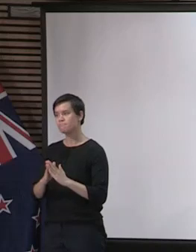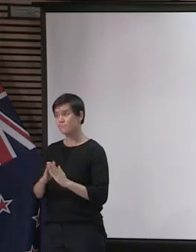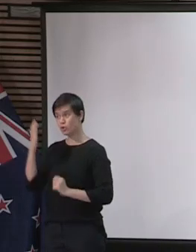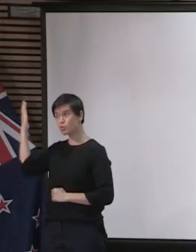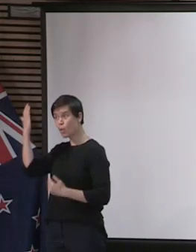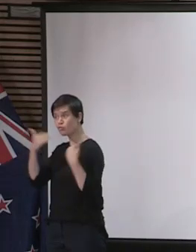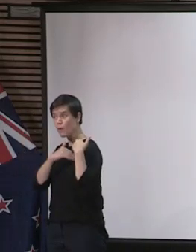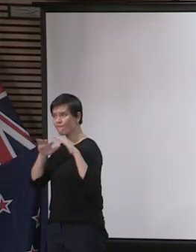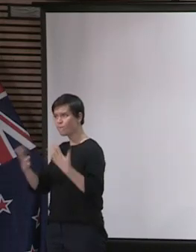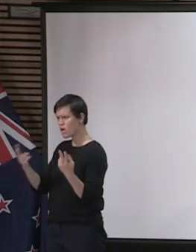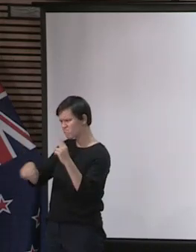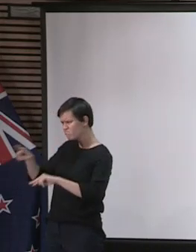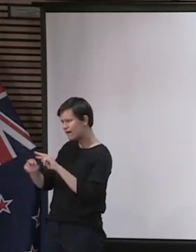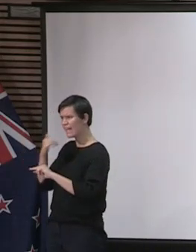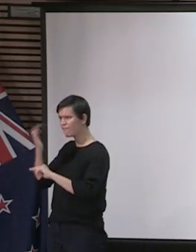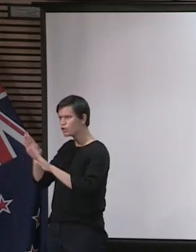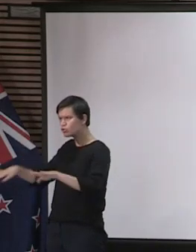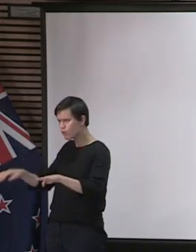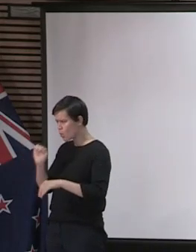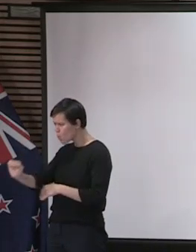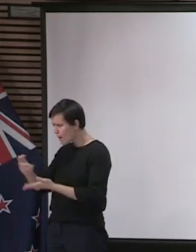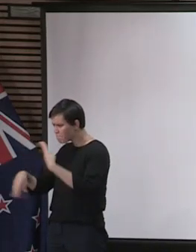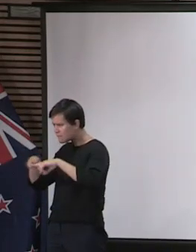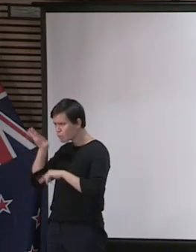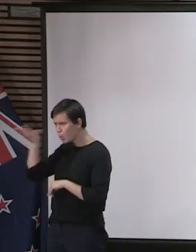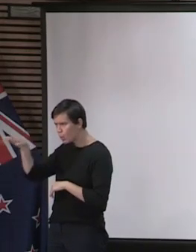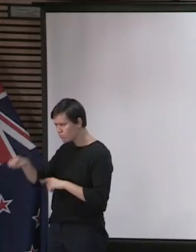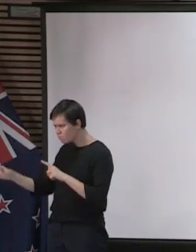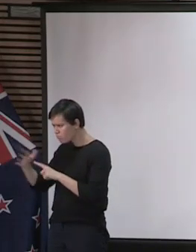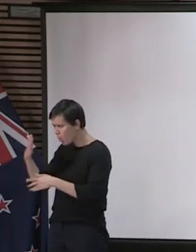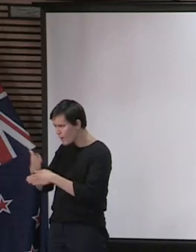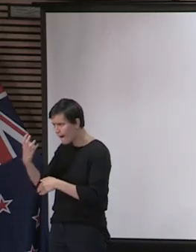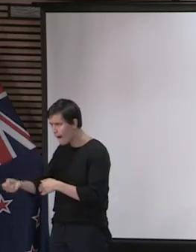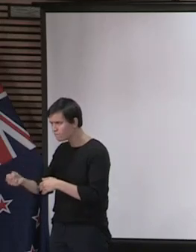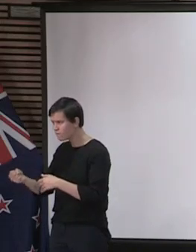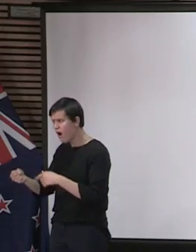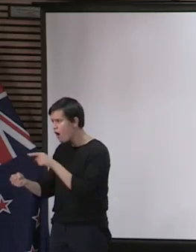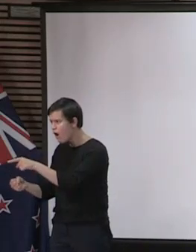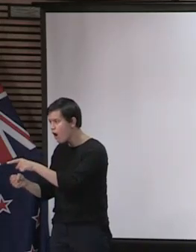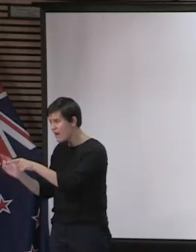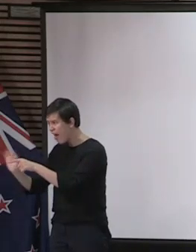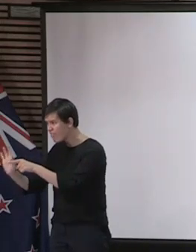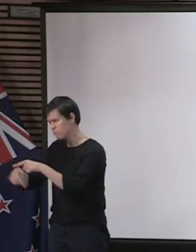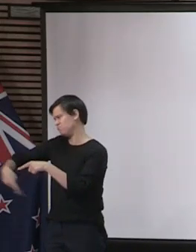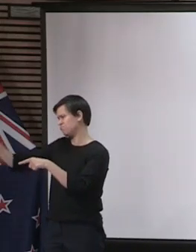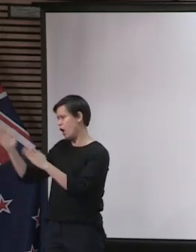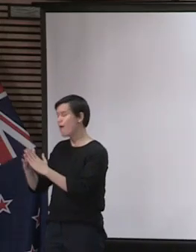too much of a burden to ask schools to vet and make decisions about the personal